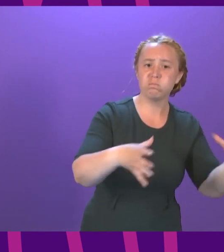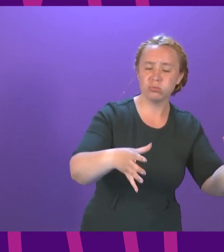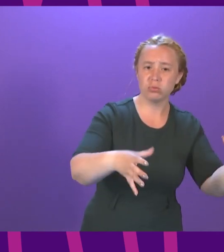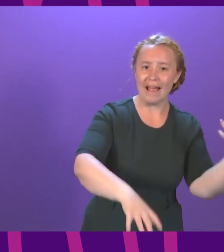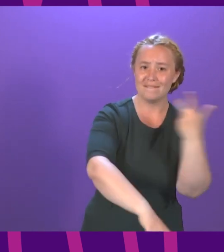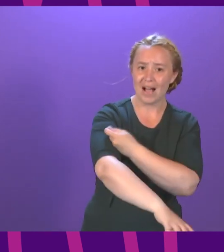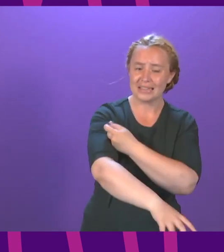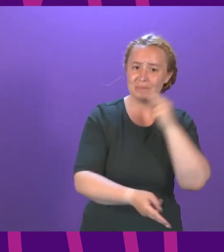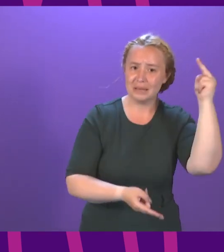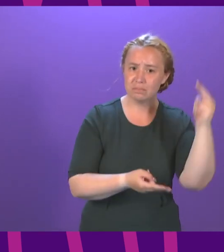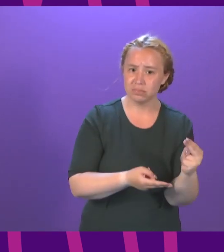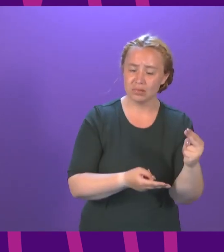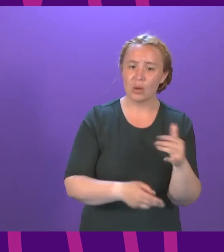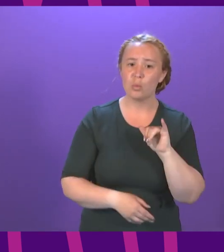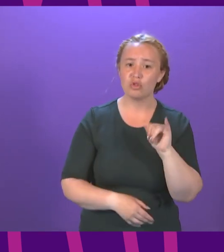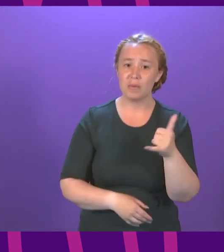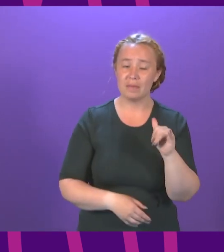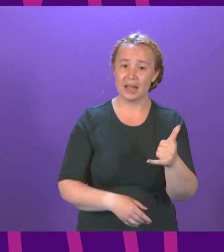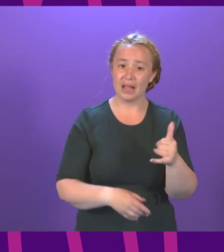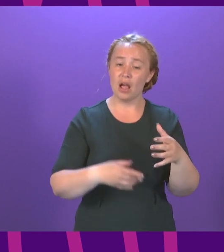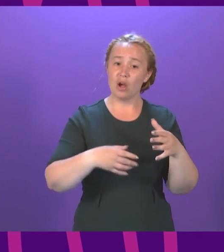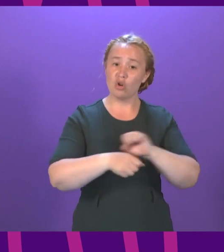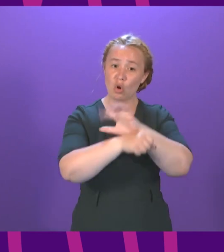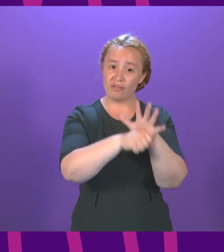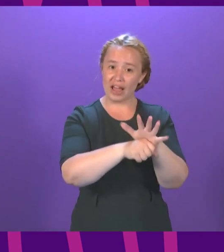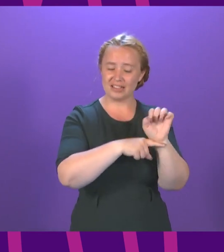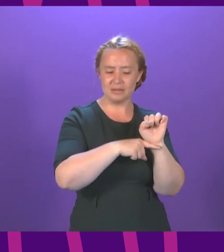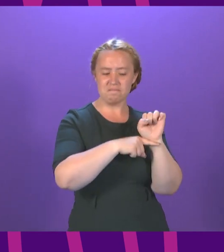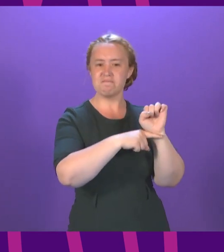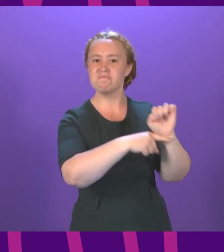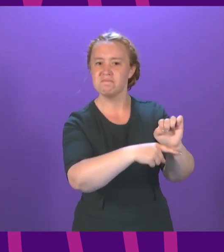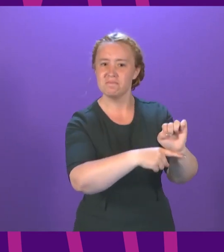the emergence of vaccine-resistant variants. The British Medical Association has warned that the UK